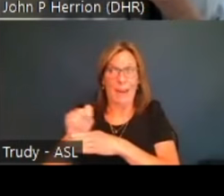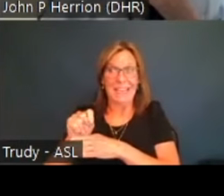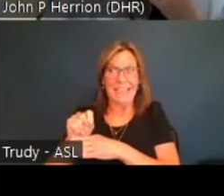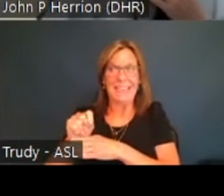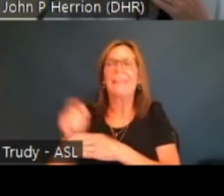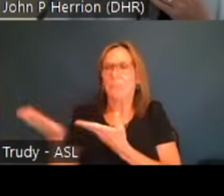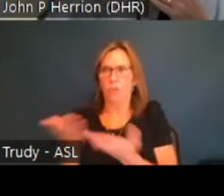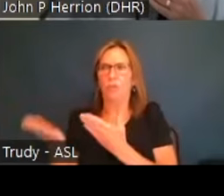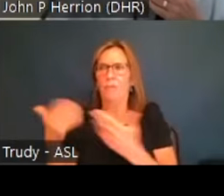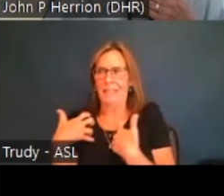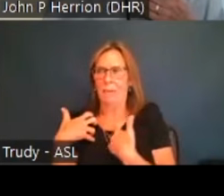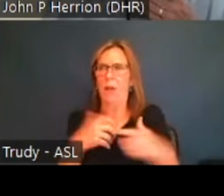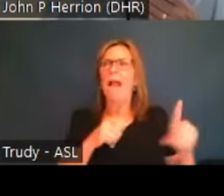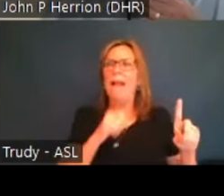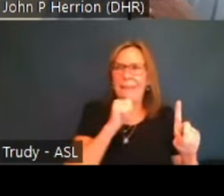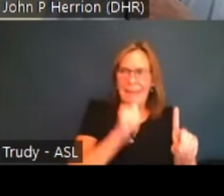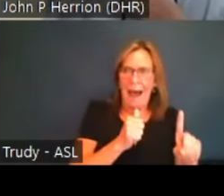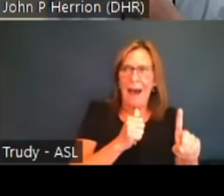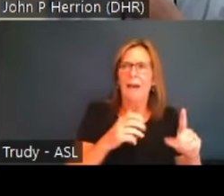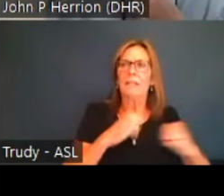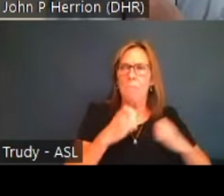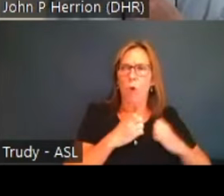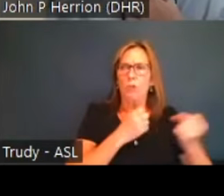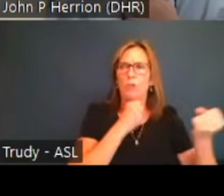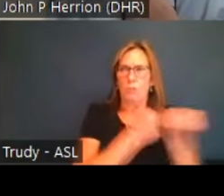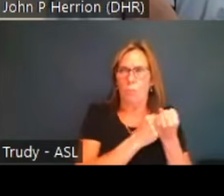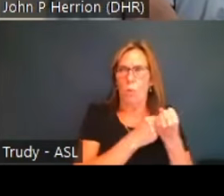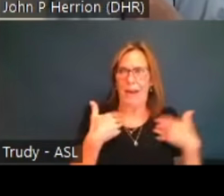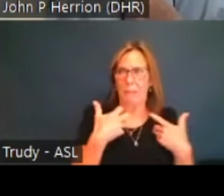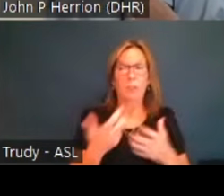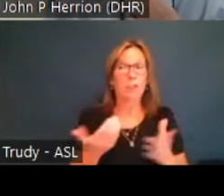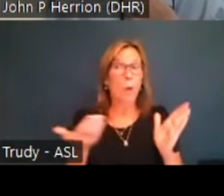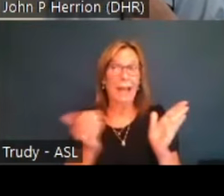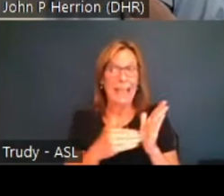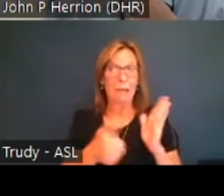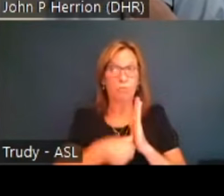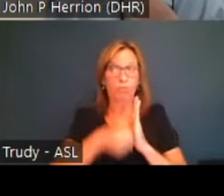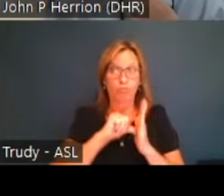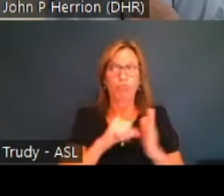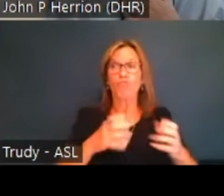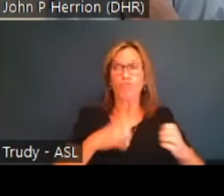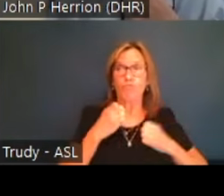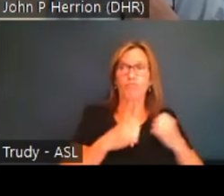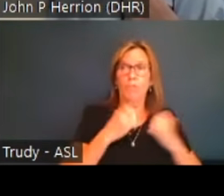support and companion dogs are not service dogs in public accommodation cases, And the state human rights law adopted